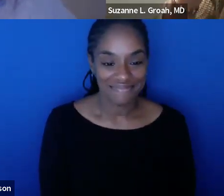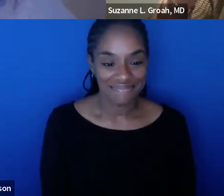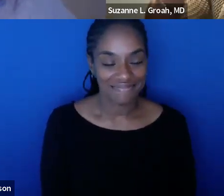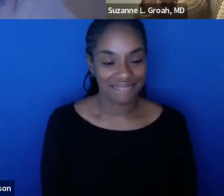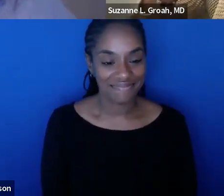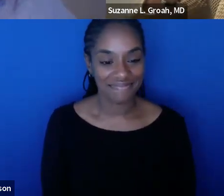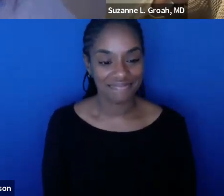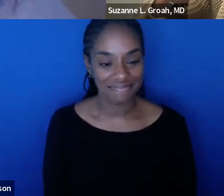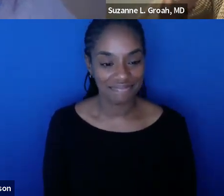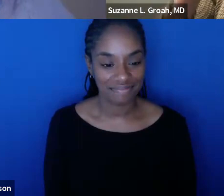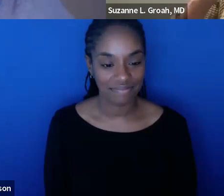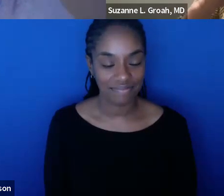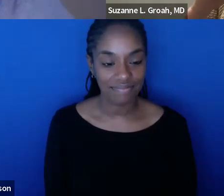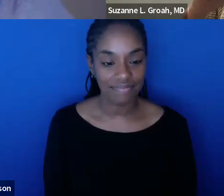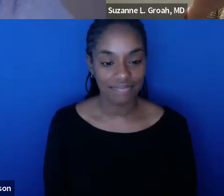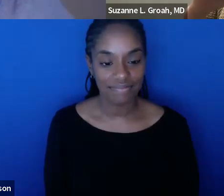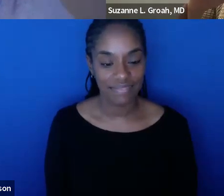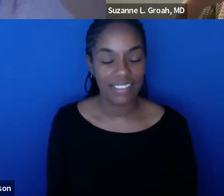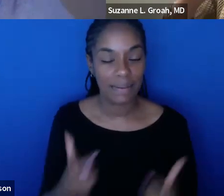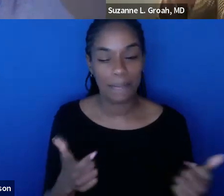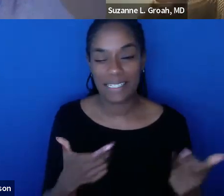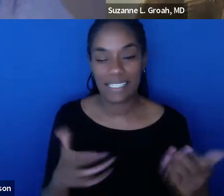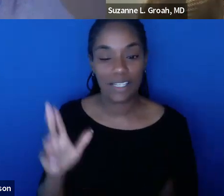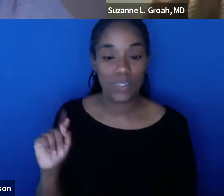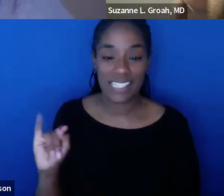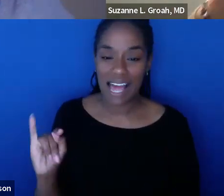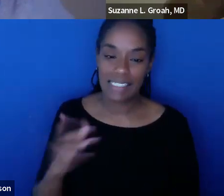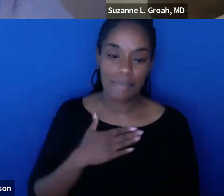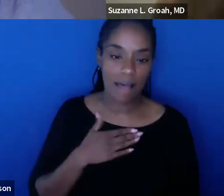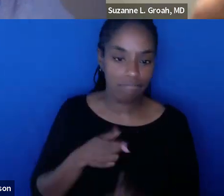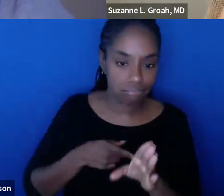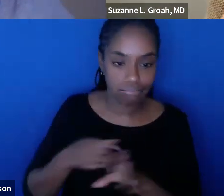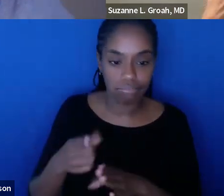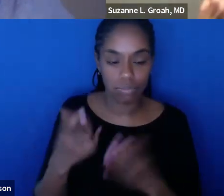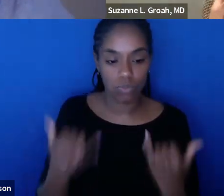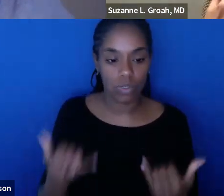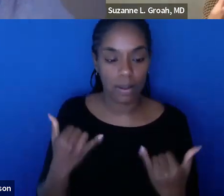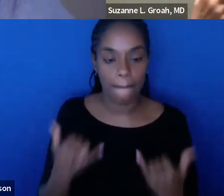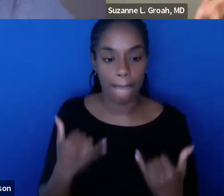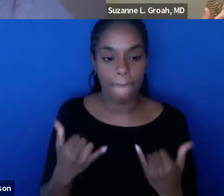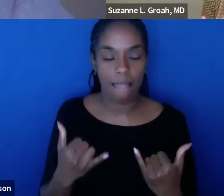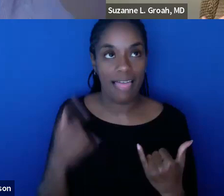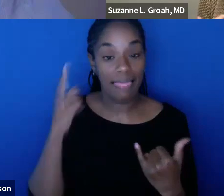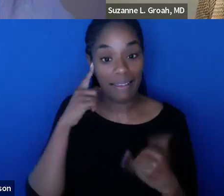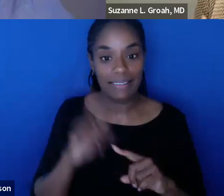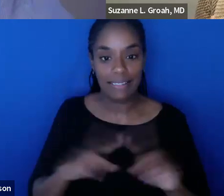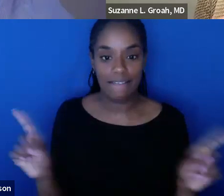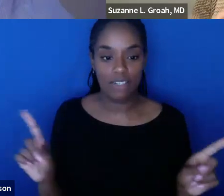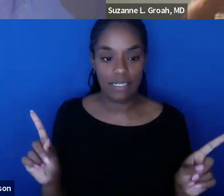The biggest thing is, because UTI is my big area now, turn your head around and think different, and I say this to clinicians too.